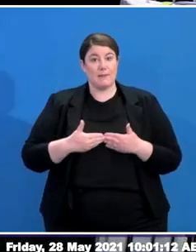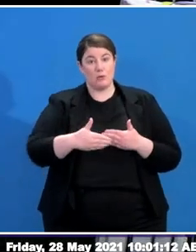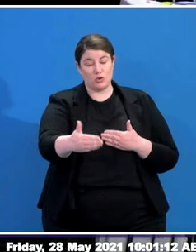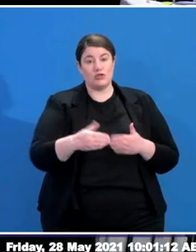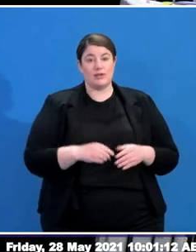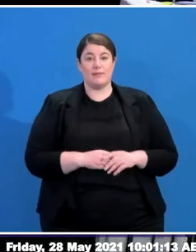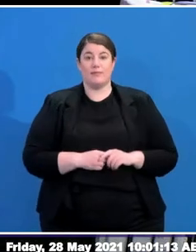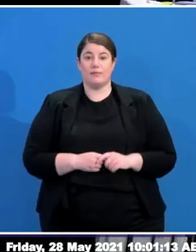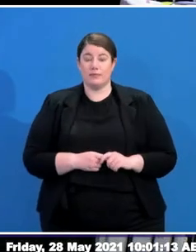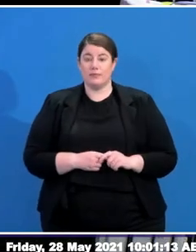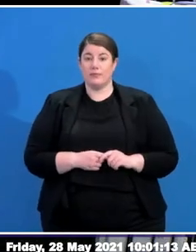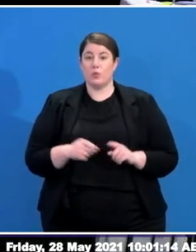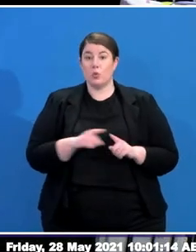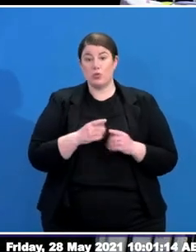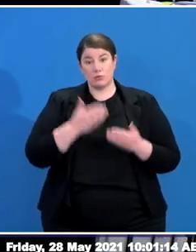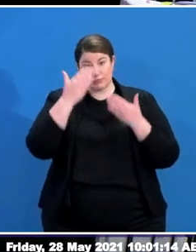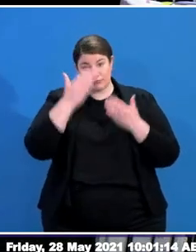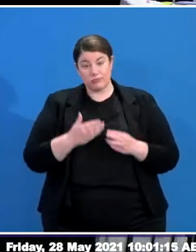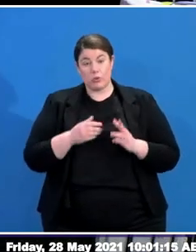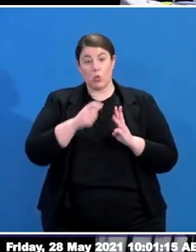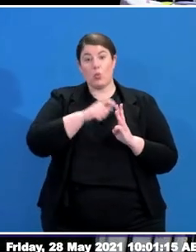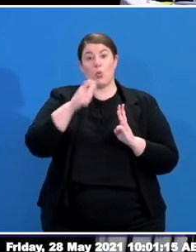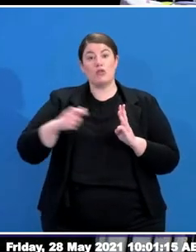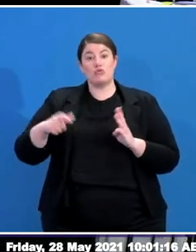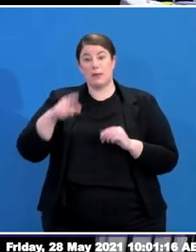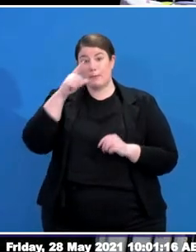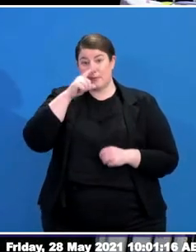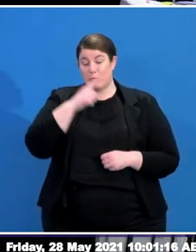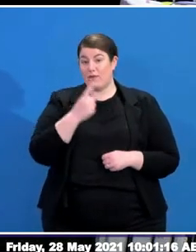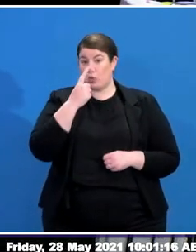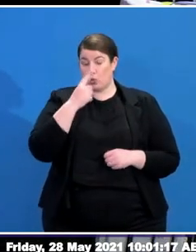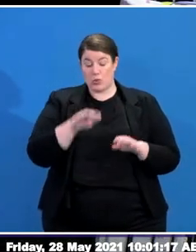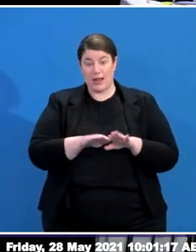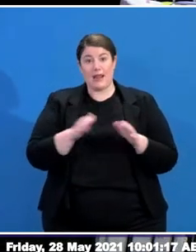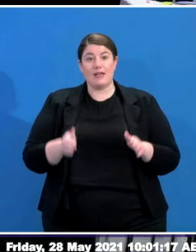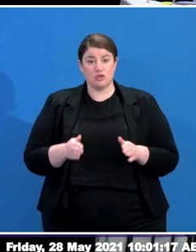We also acknowledge the Wurundjeri people of the Kulin Nation upon whose